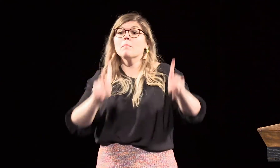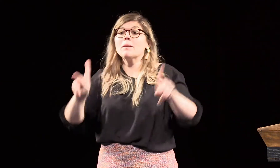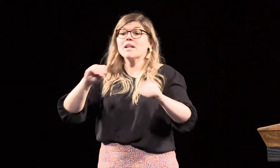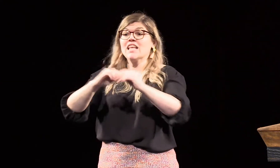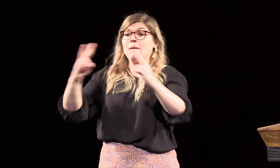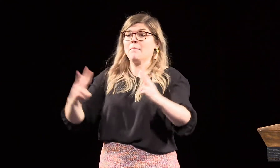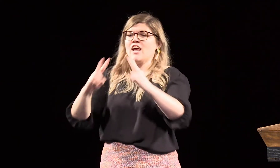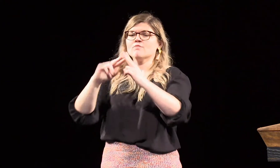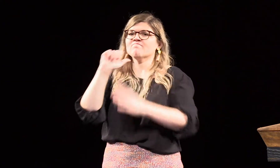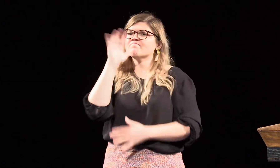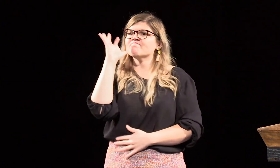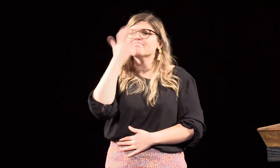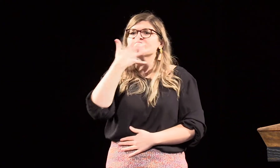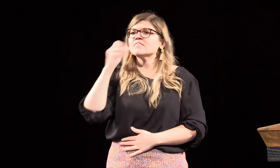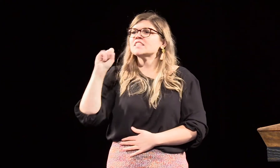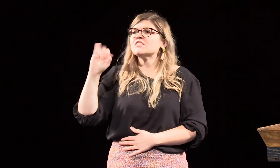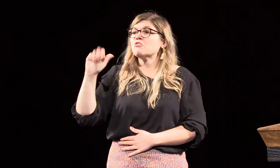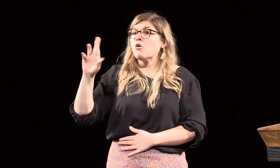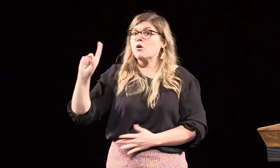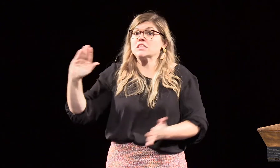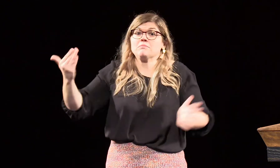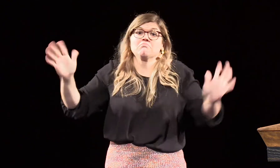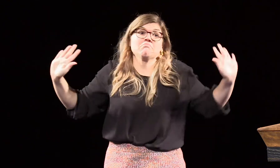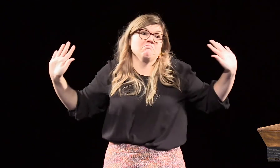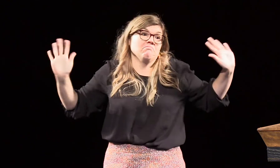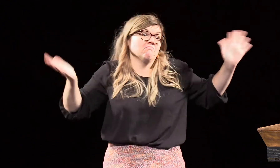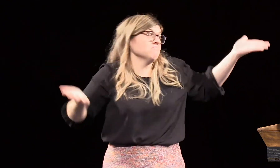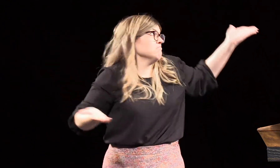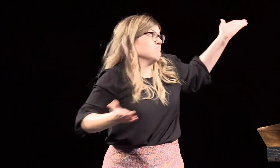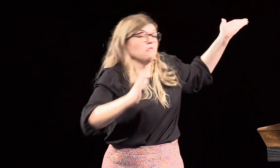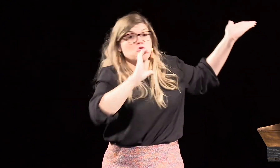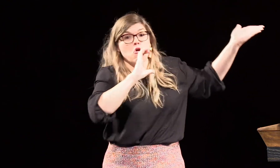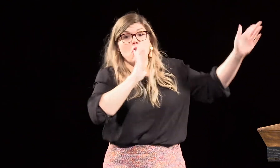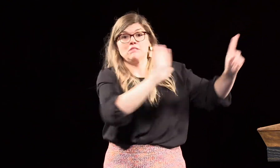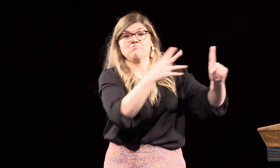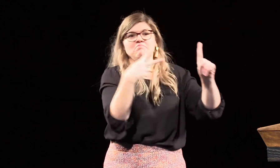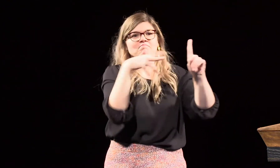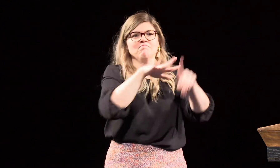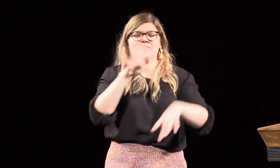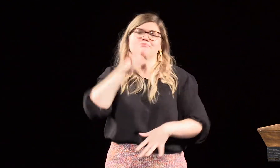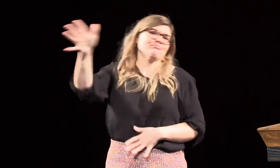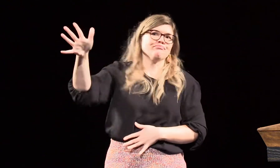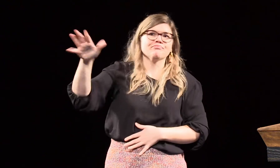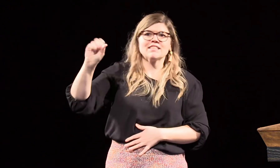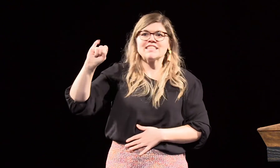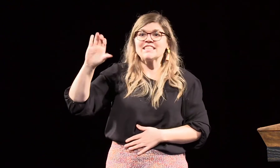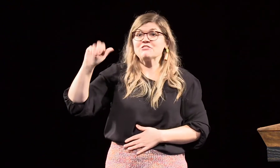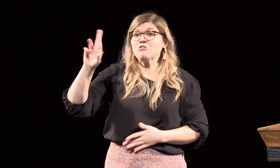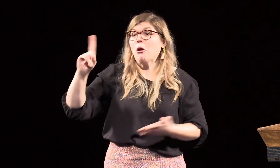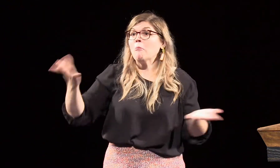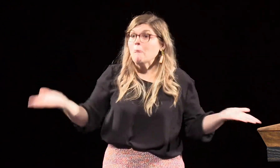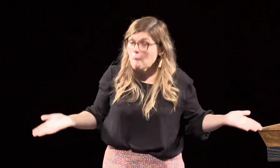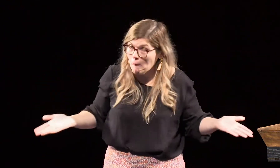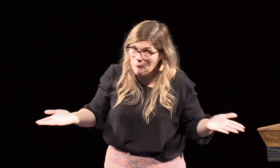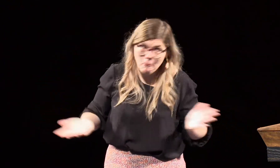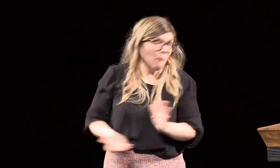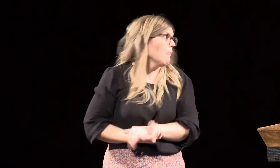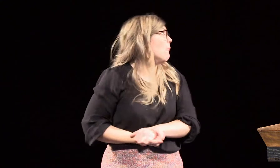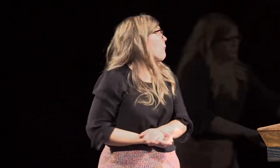Well, it seems that Parisians didn't really care for Sicard. They weren't a fan, and Carlin hated him.